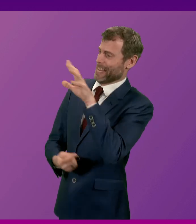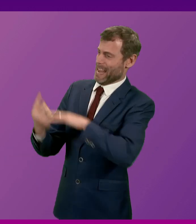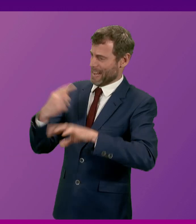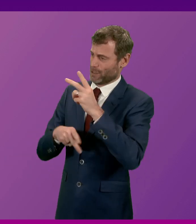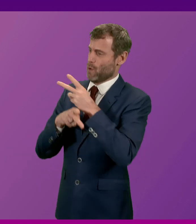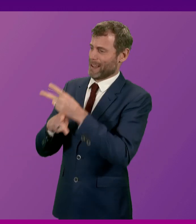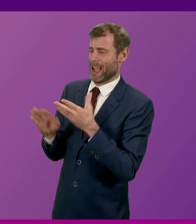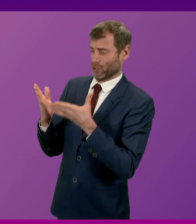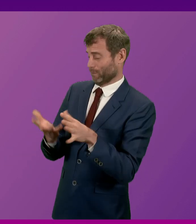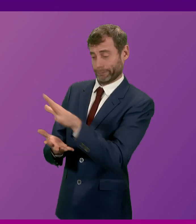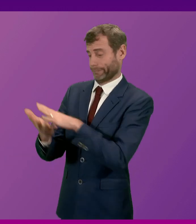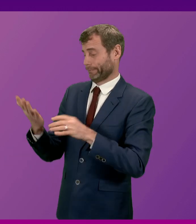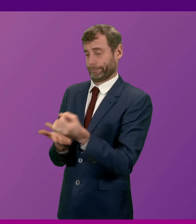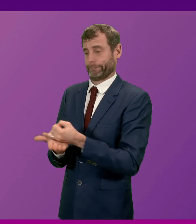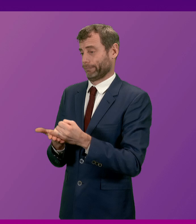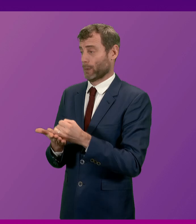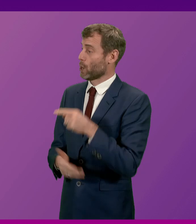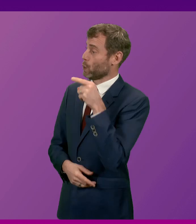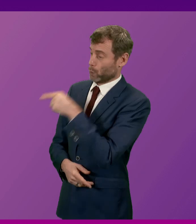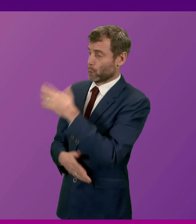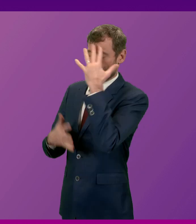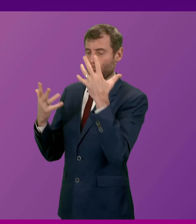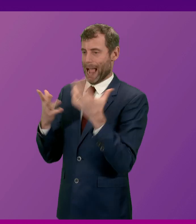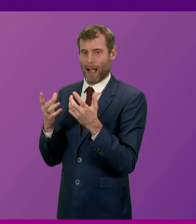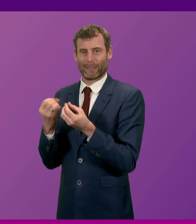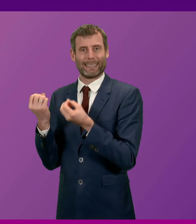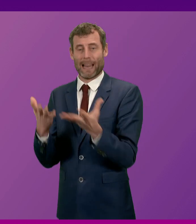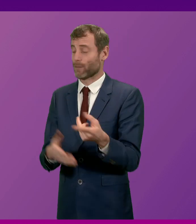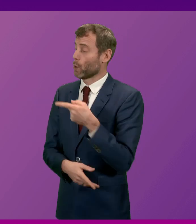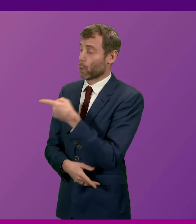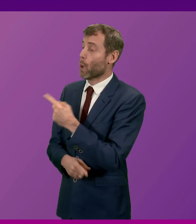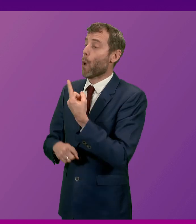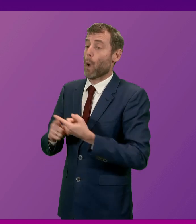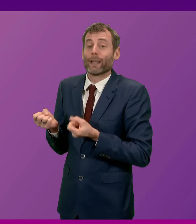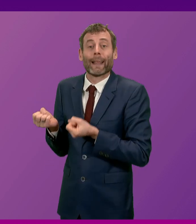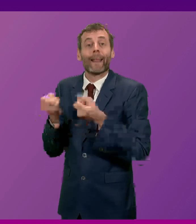shows that his Government can deliver nothing more than failure, waste and incompetence?